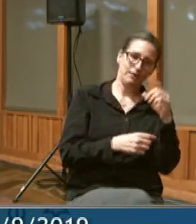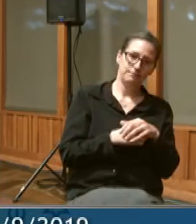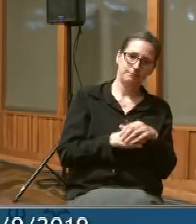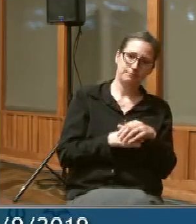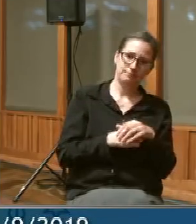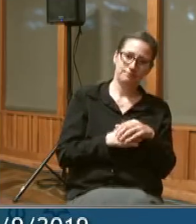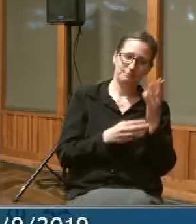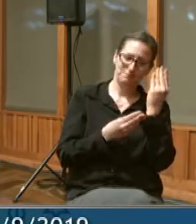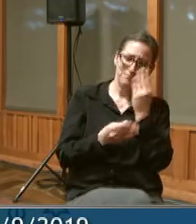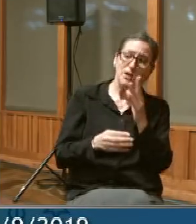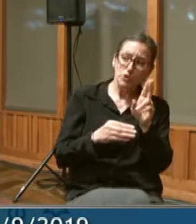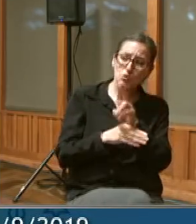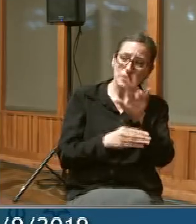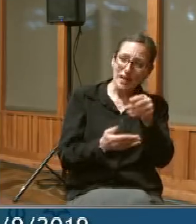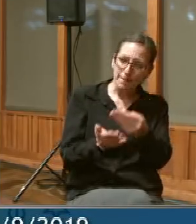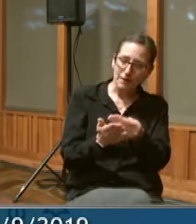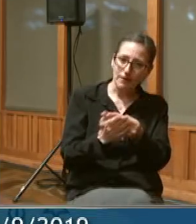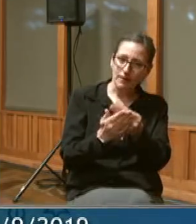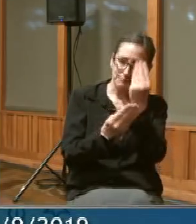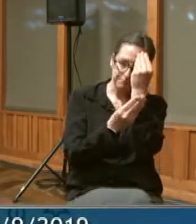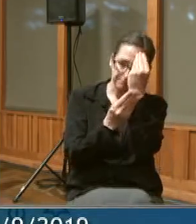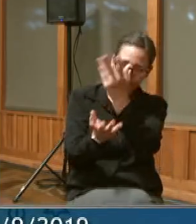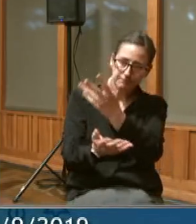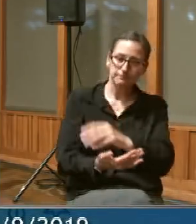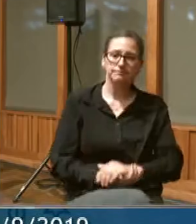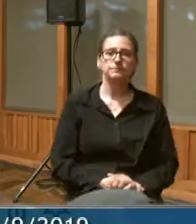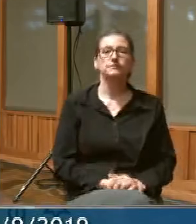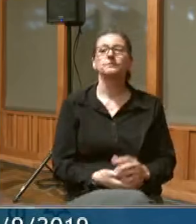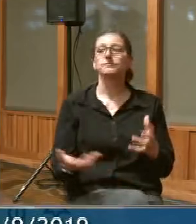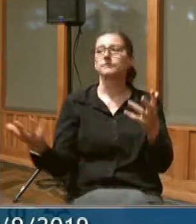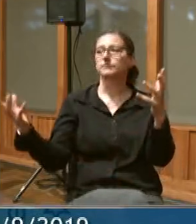CONSIDERABLY IN THE BLACK.